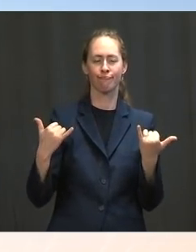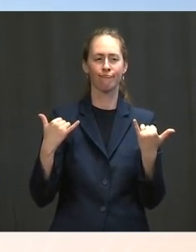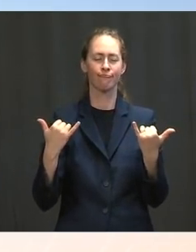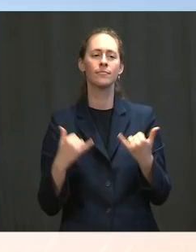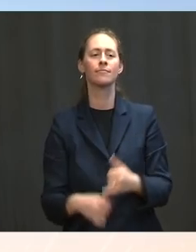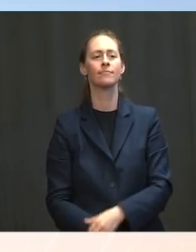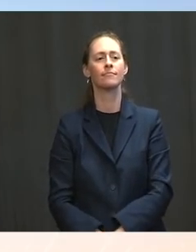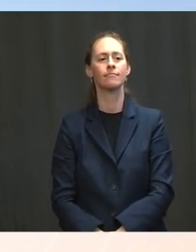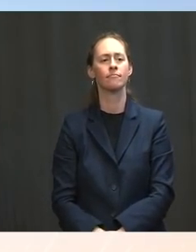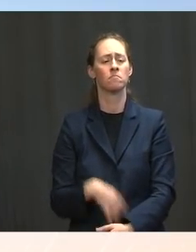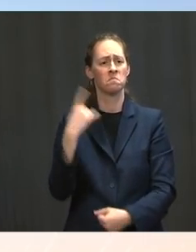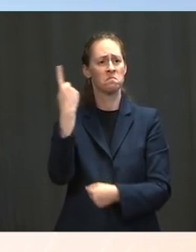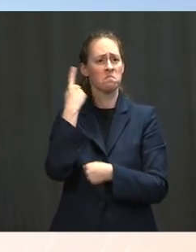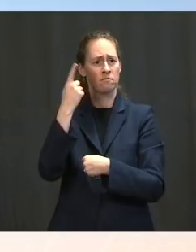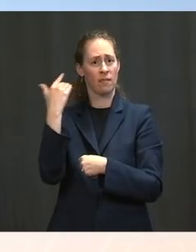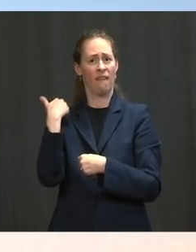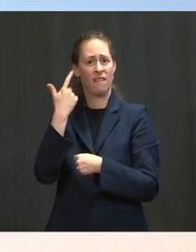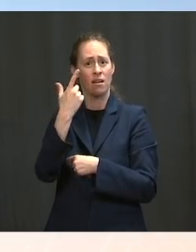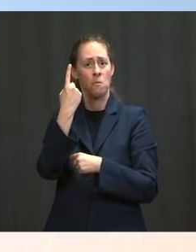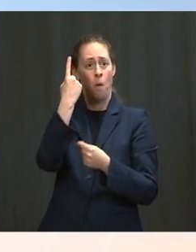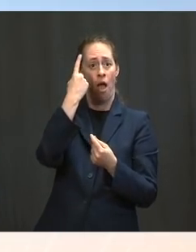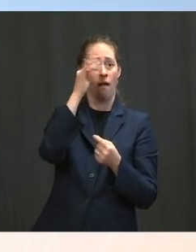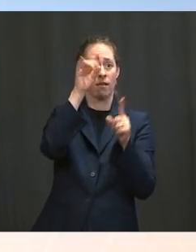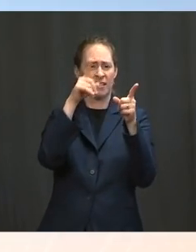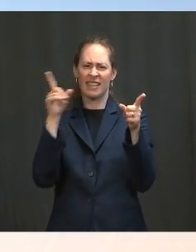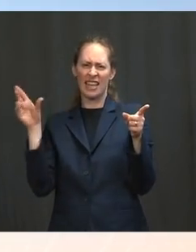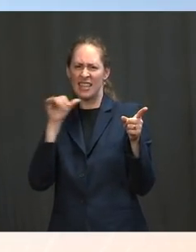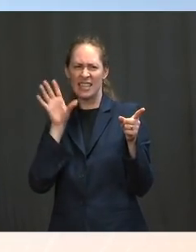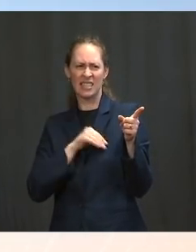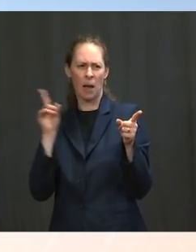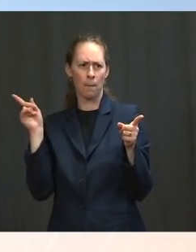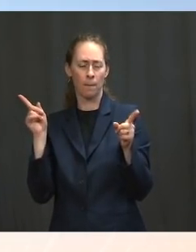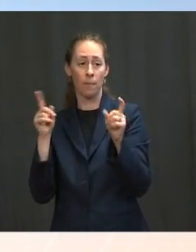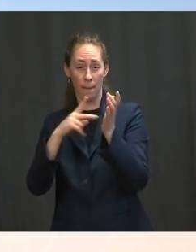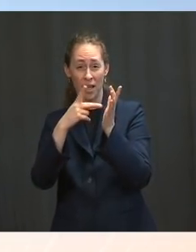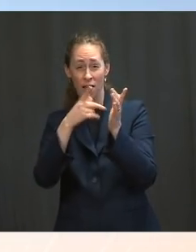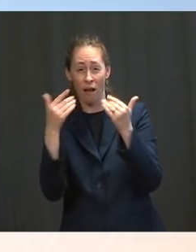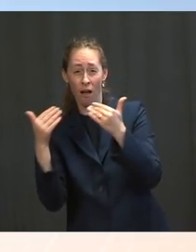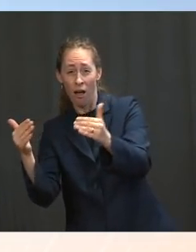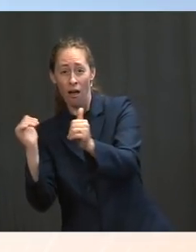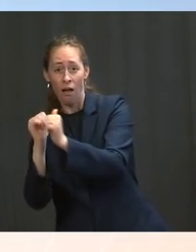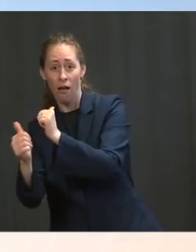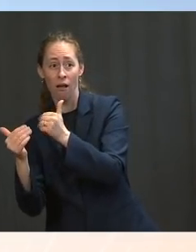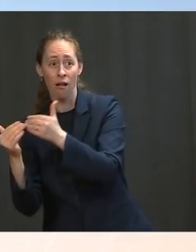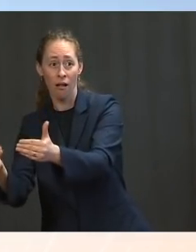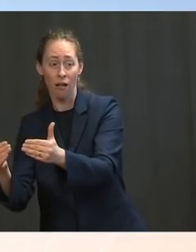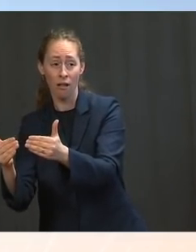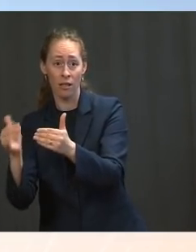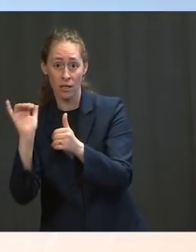So, you're talking about the reconciliation package, right? The Press: Yes. >> Ms. Psaki: Okay. So the President is -- obviously there's a lot of work